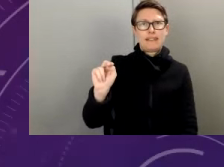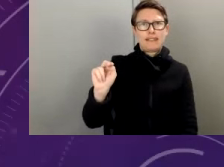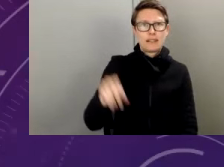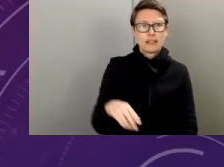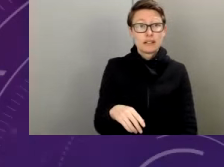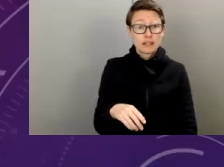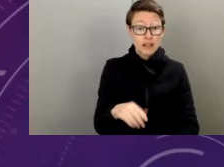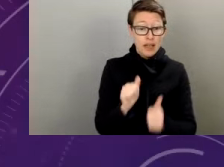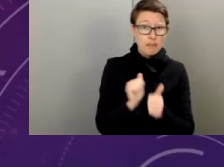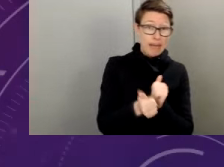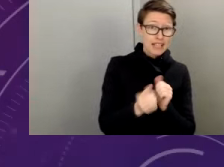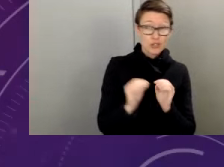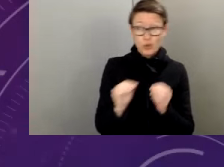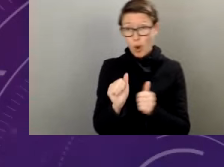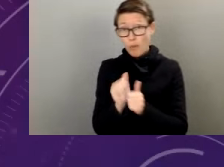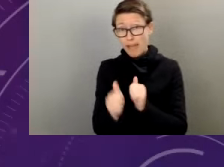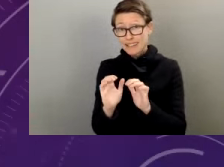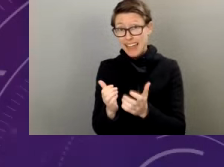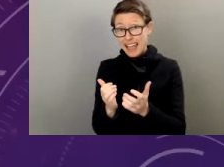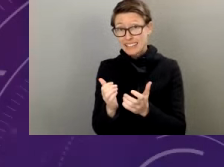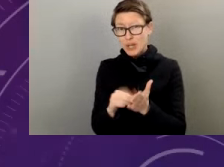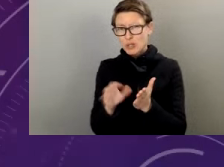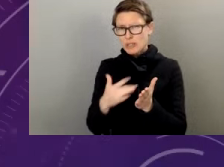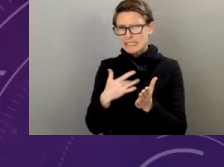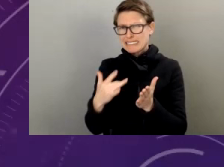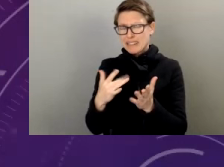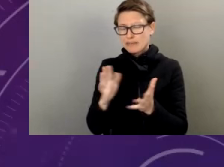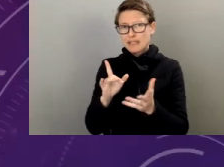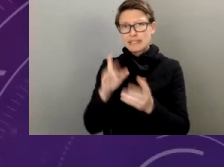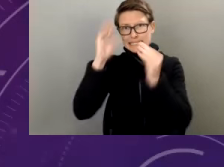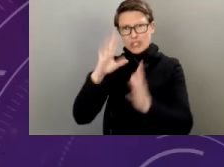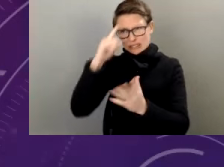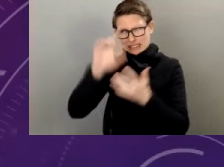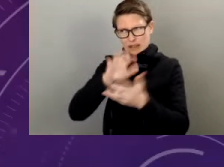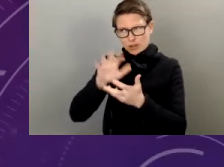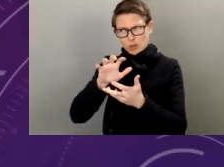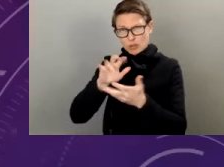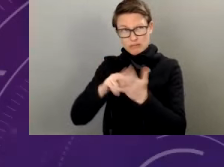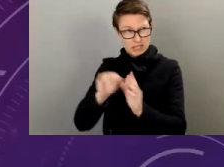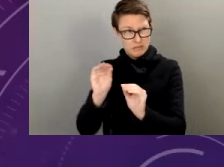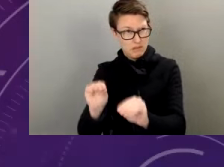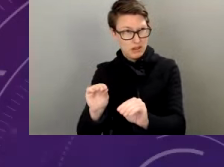We've gotten some confusion with that too. So if your class is a zero unit class and noncredit class,